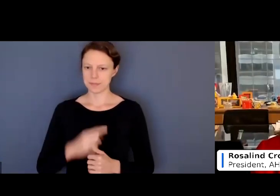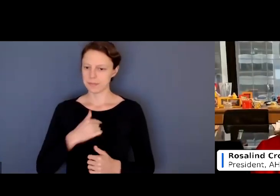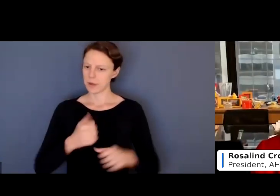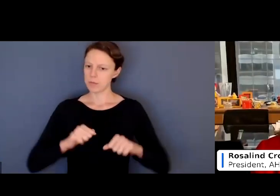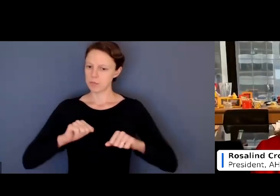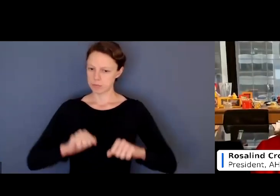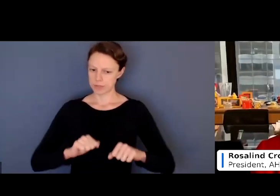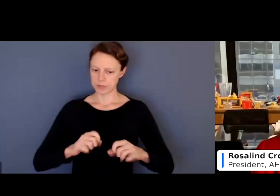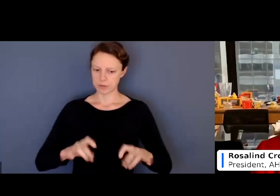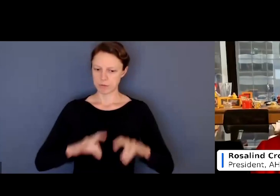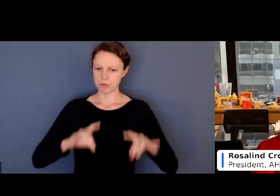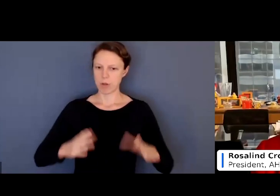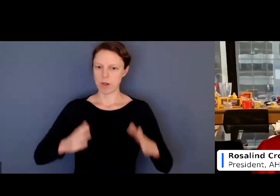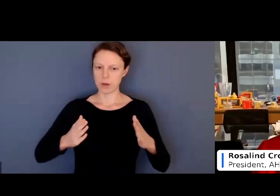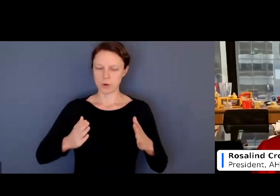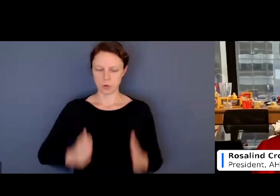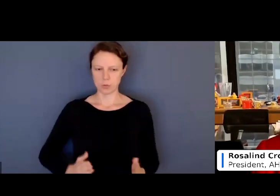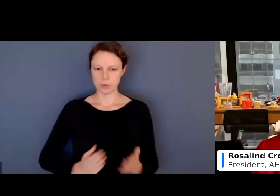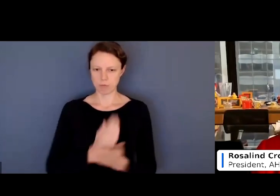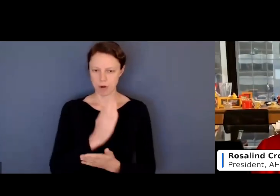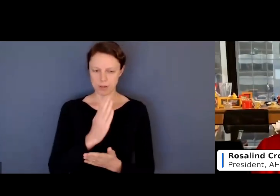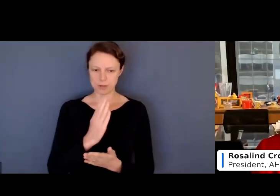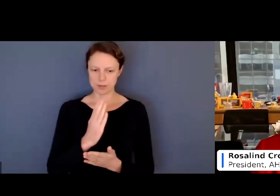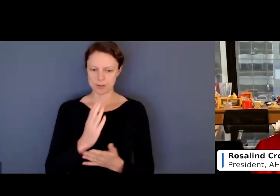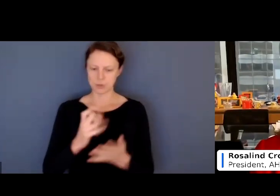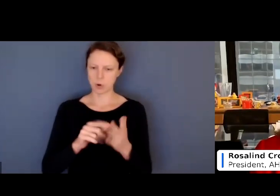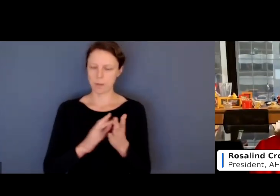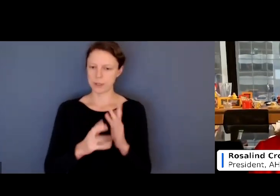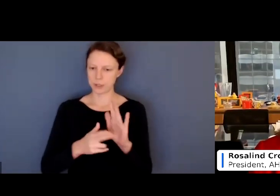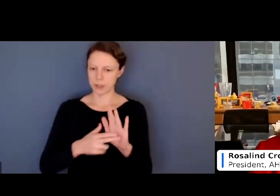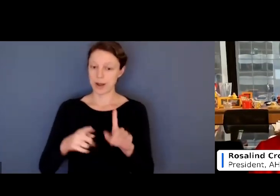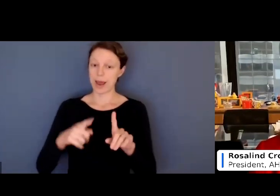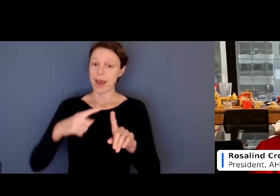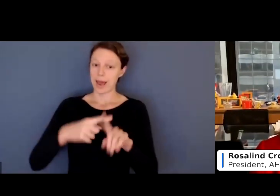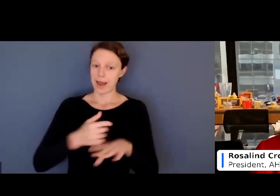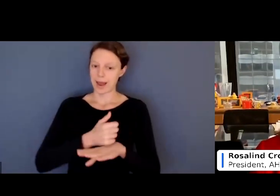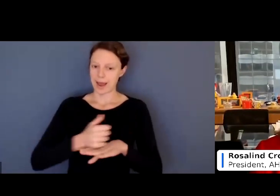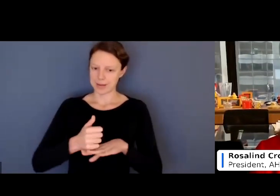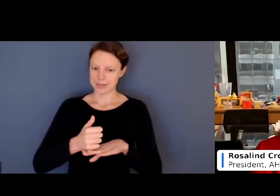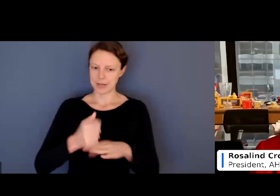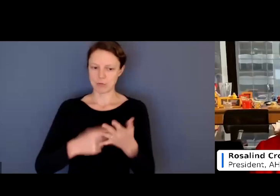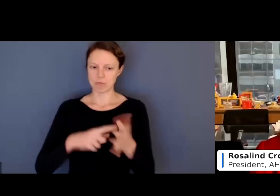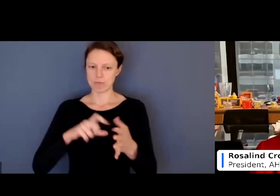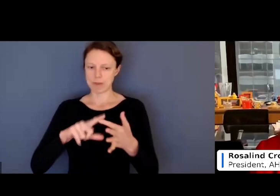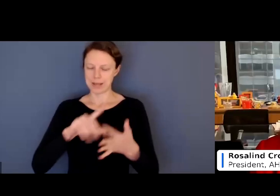Commission and Acting Race Discrimination Commissioner. It is my great privilege to introduce this discussion